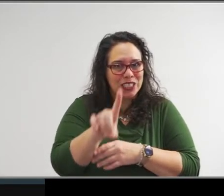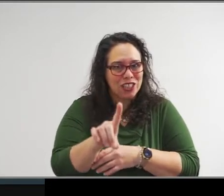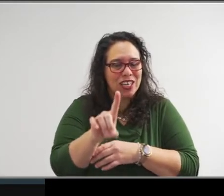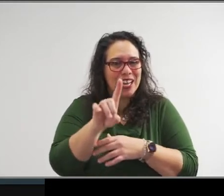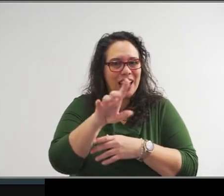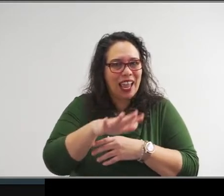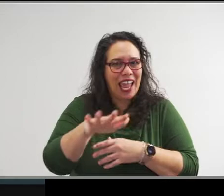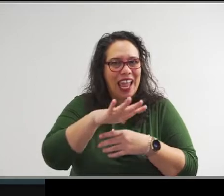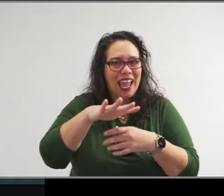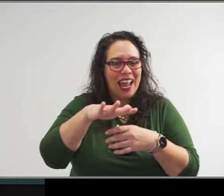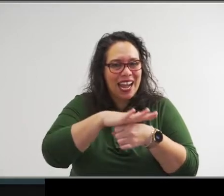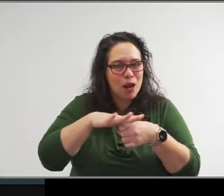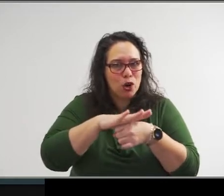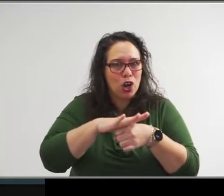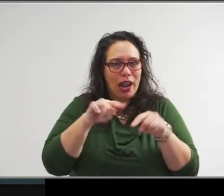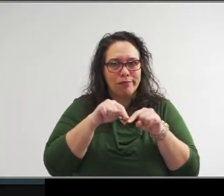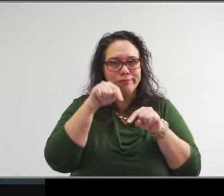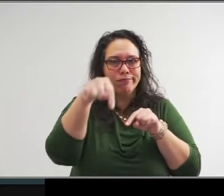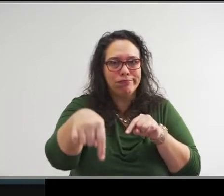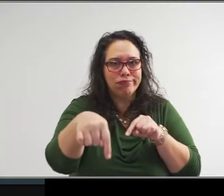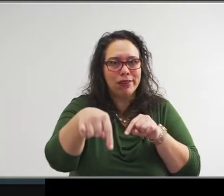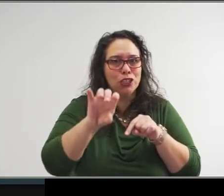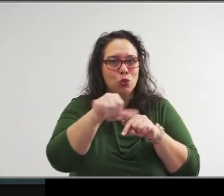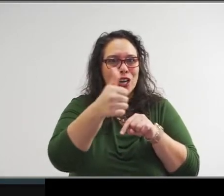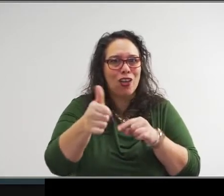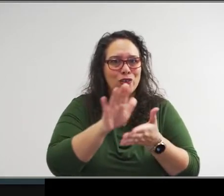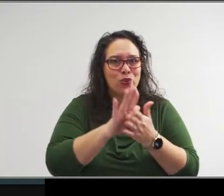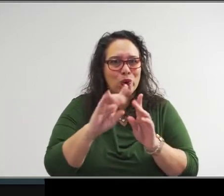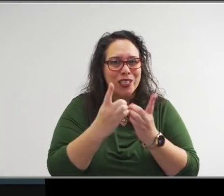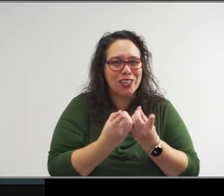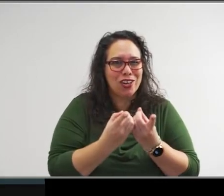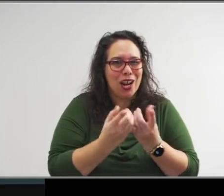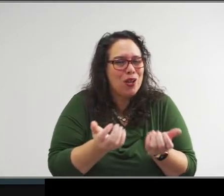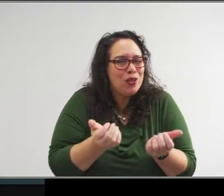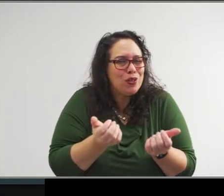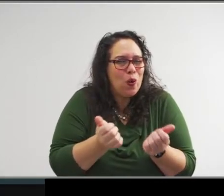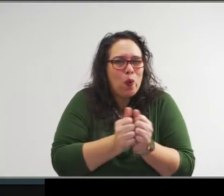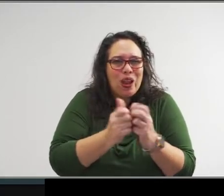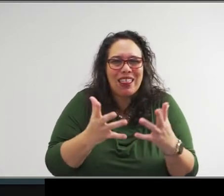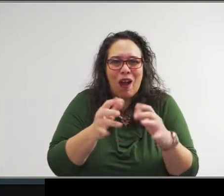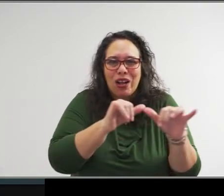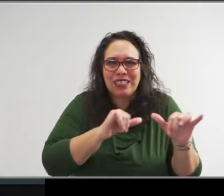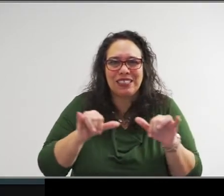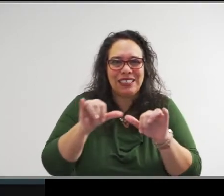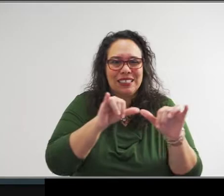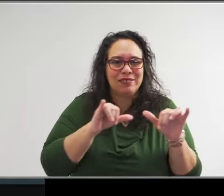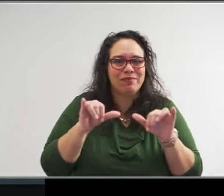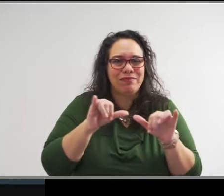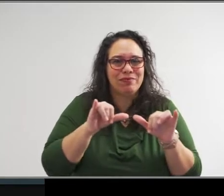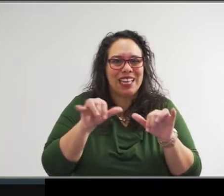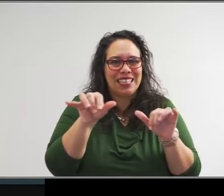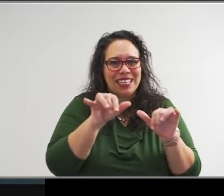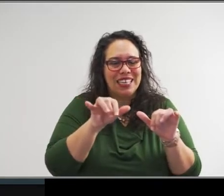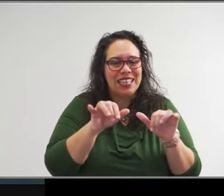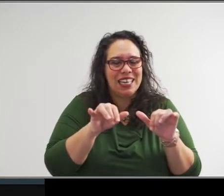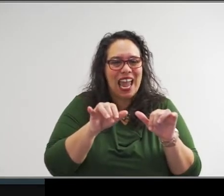and walk to a neighboring school district. And without that consistent standard and the implementation of that consistent standard